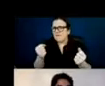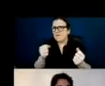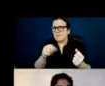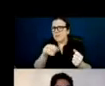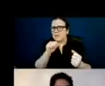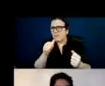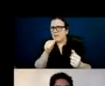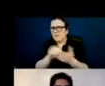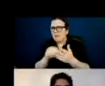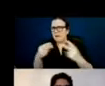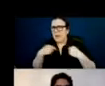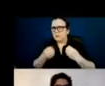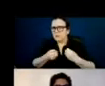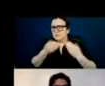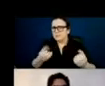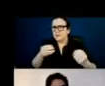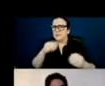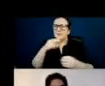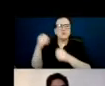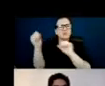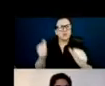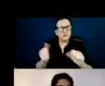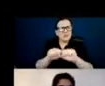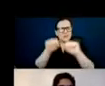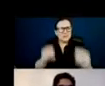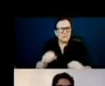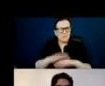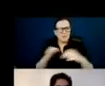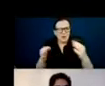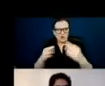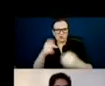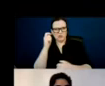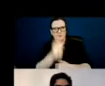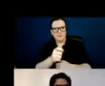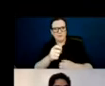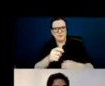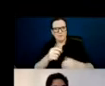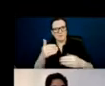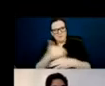traditional system, not really similar to, but you may know happen in other common